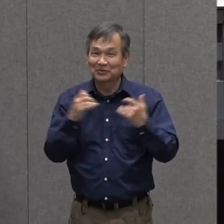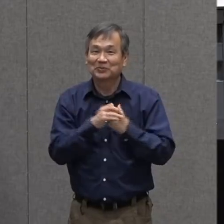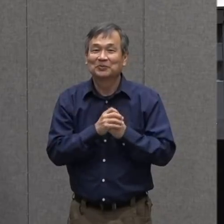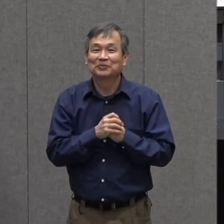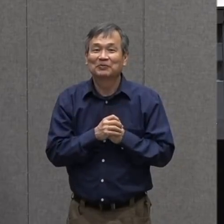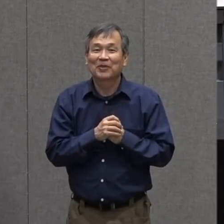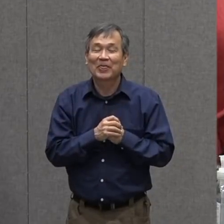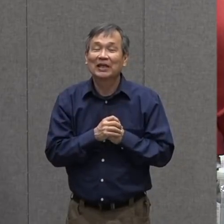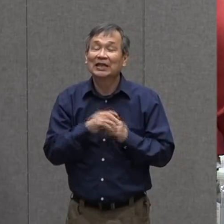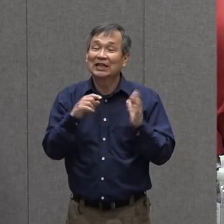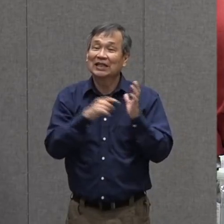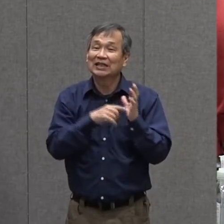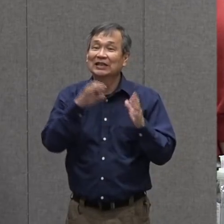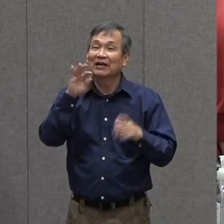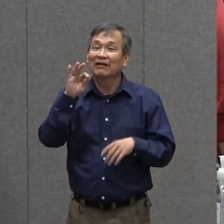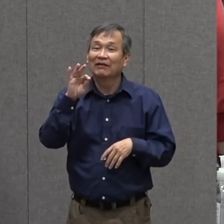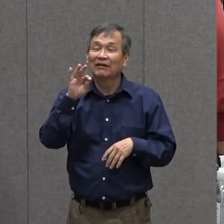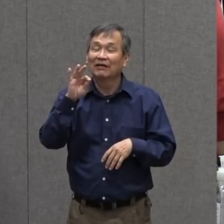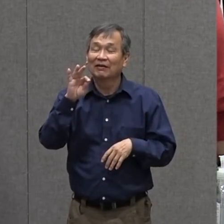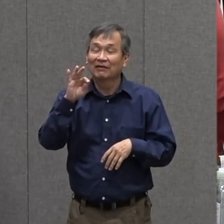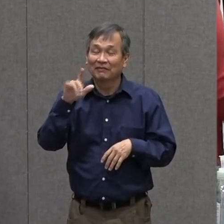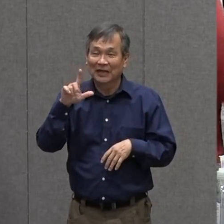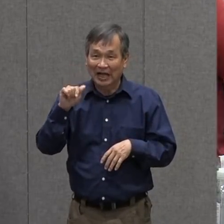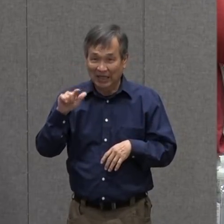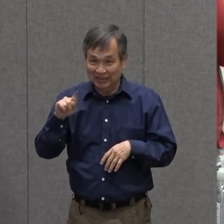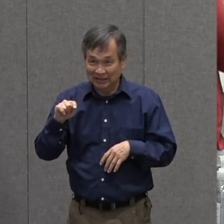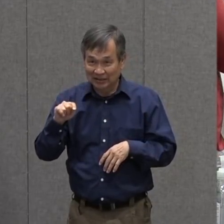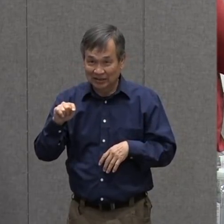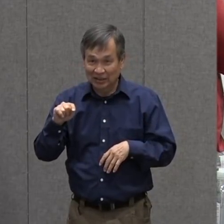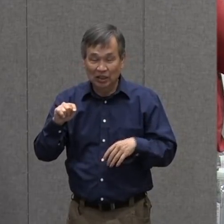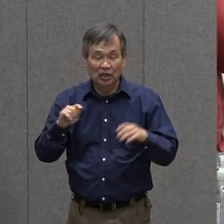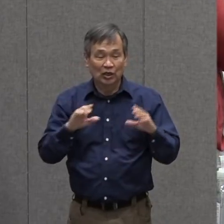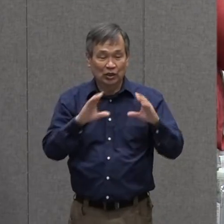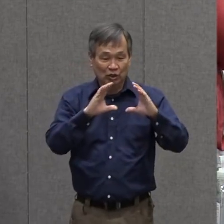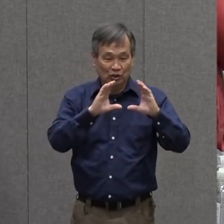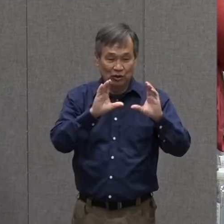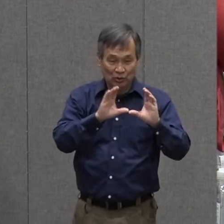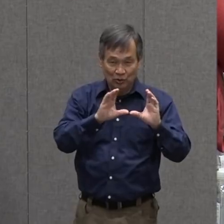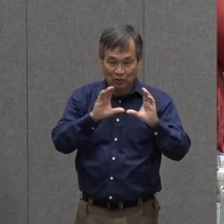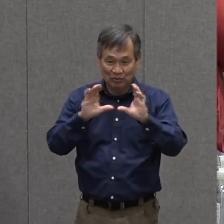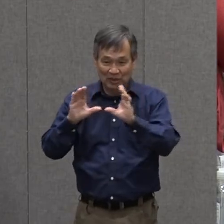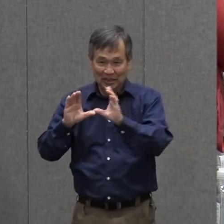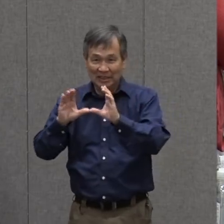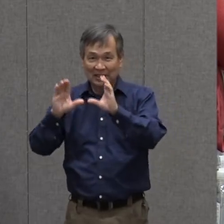Okay, so this one is a bunch of cubes again in those base 10 blocks,